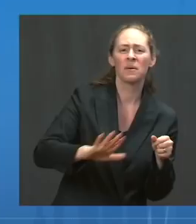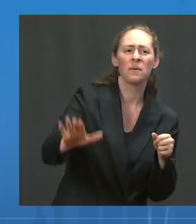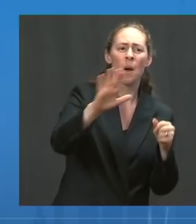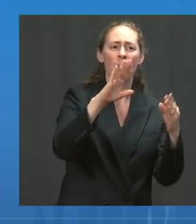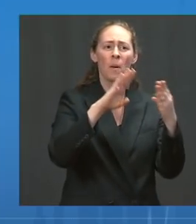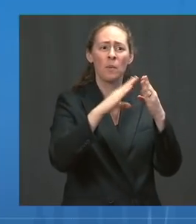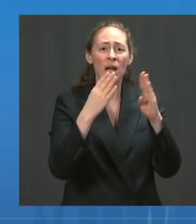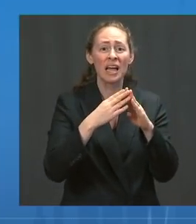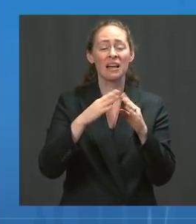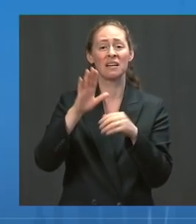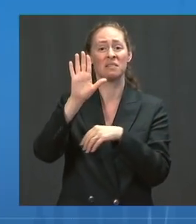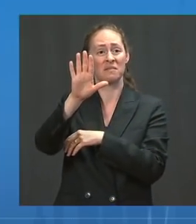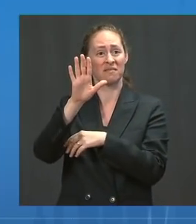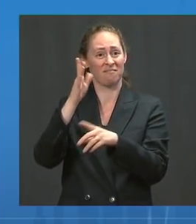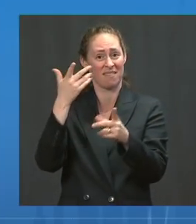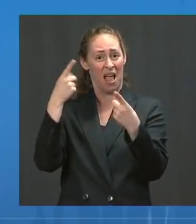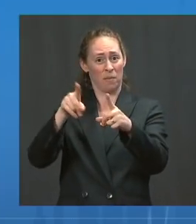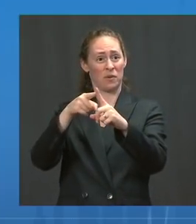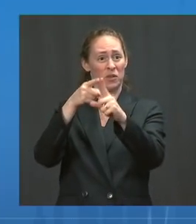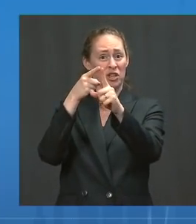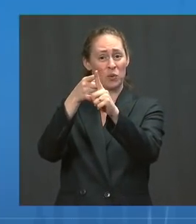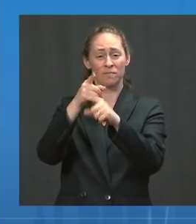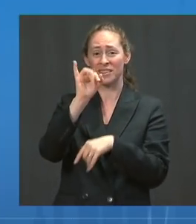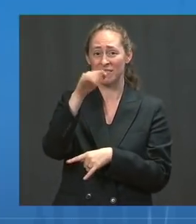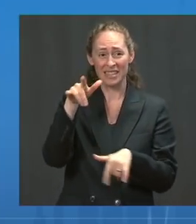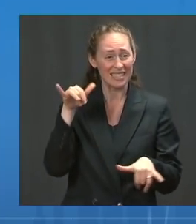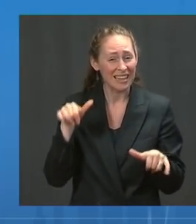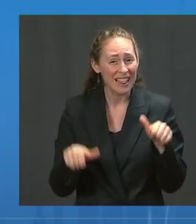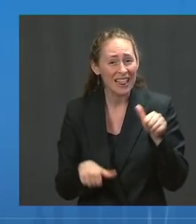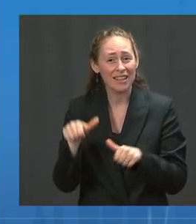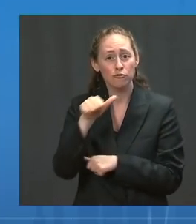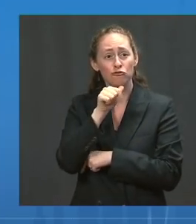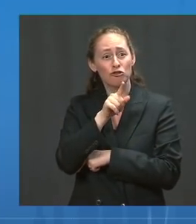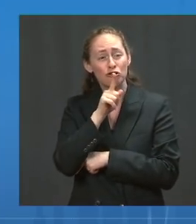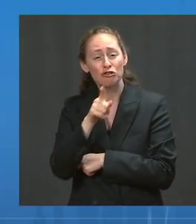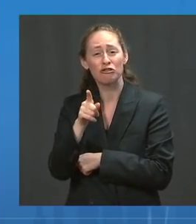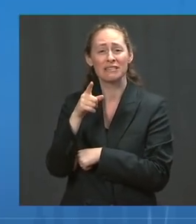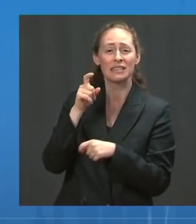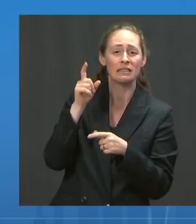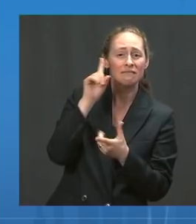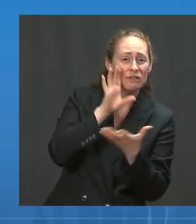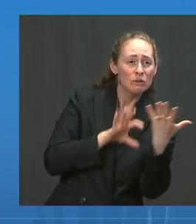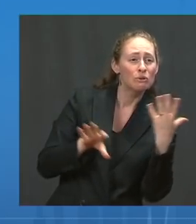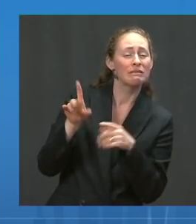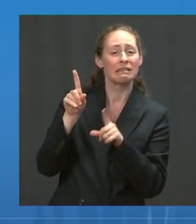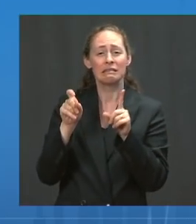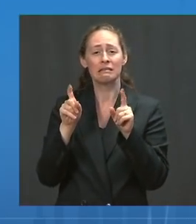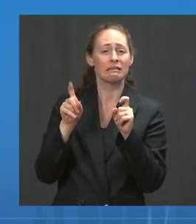If you are still on the fence, if you still have questions about the vaccines, we welcome them.